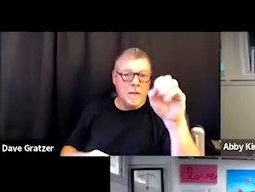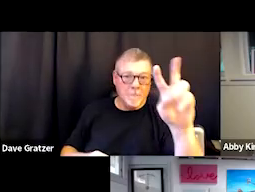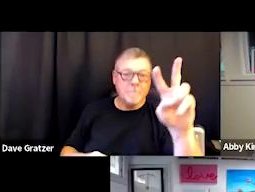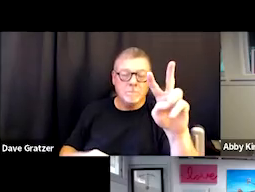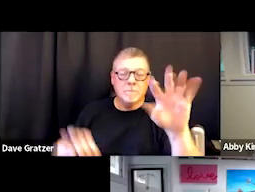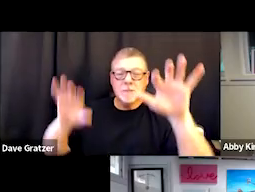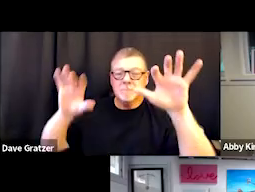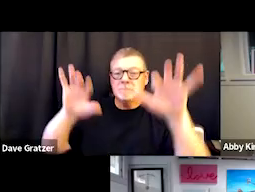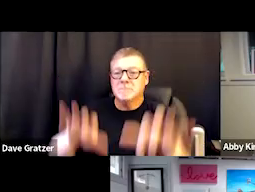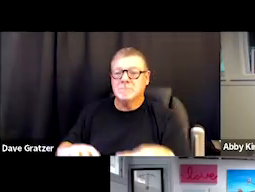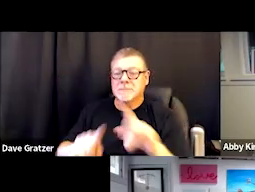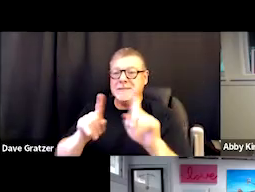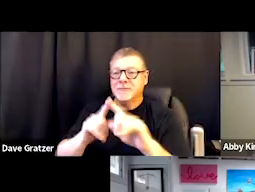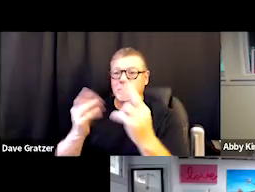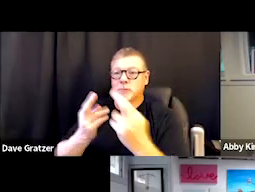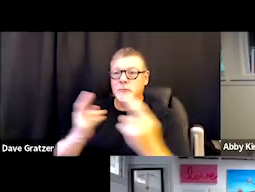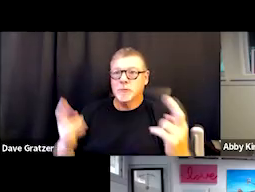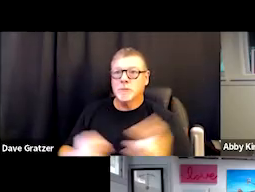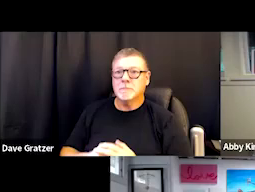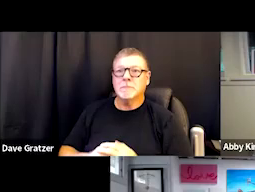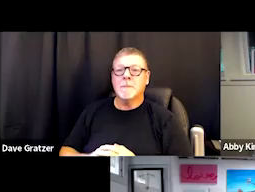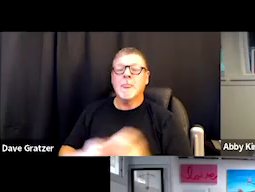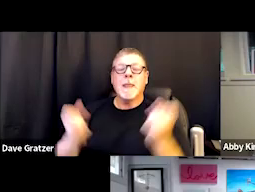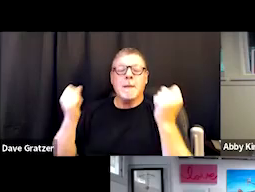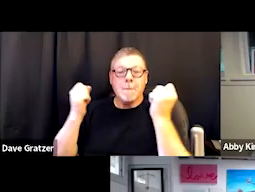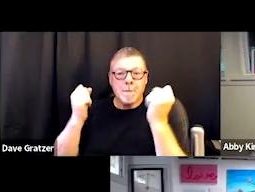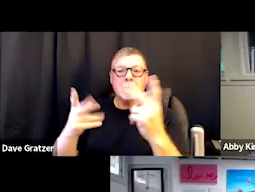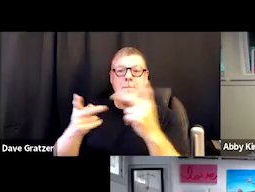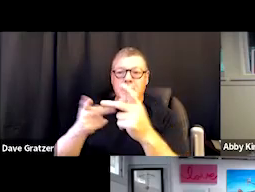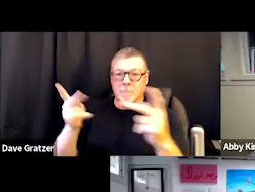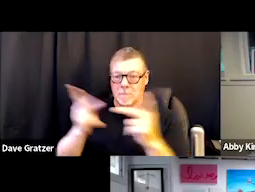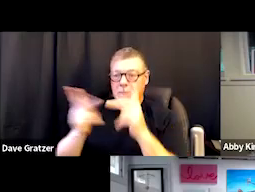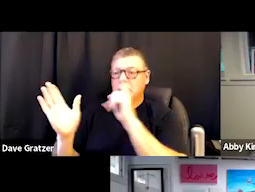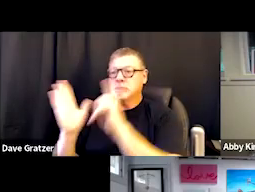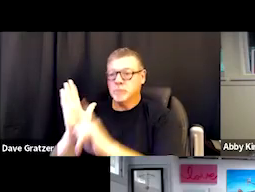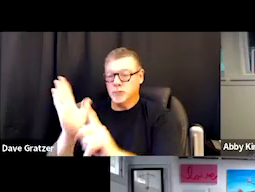So lots of places to check out. I would say though,